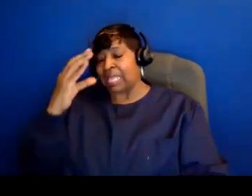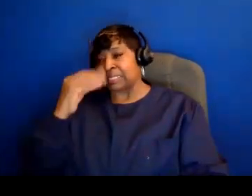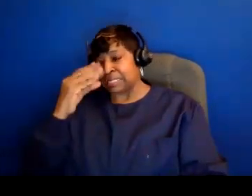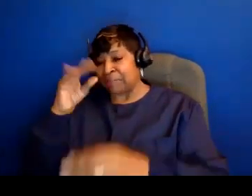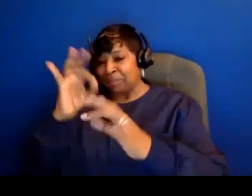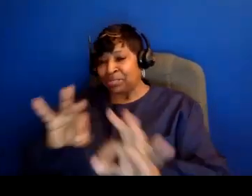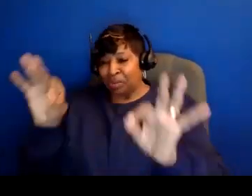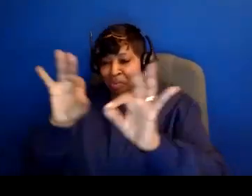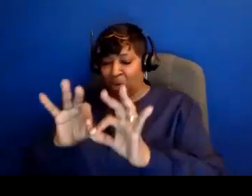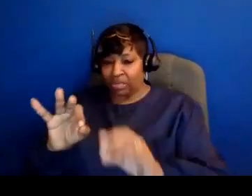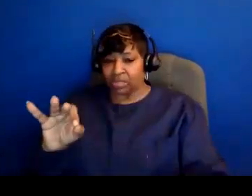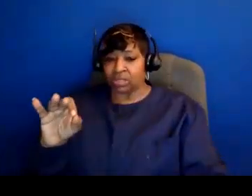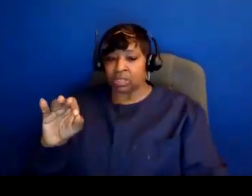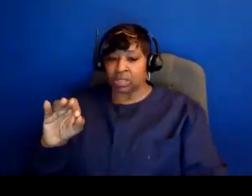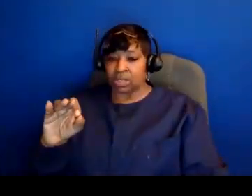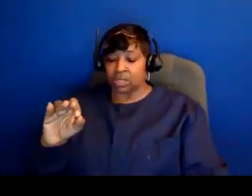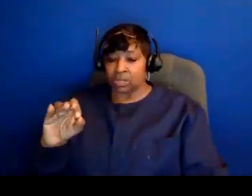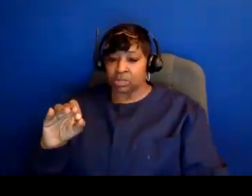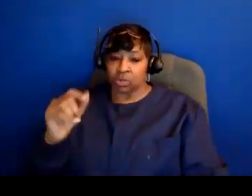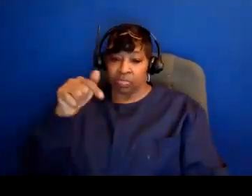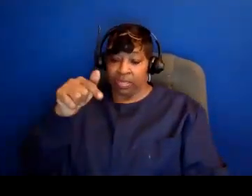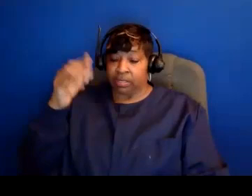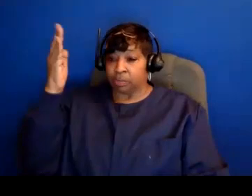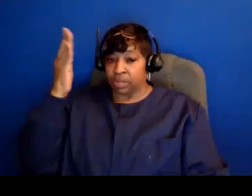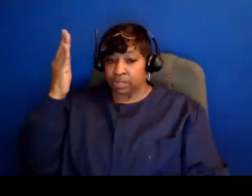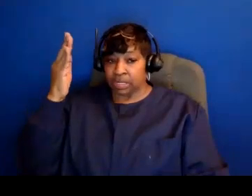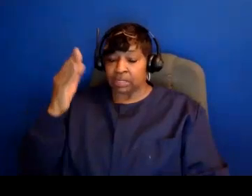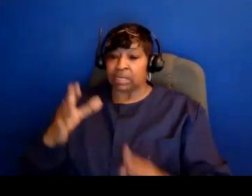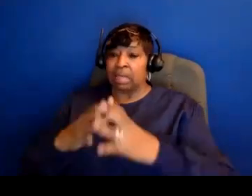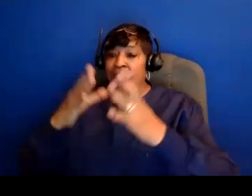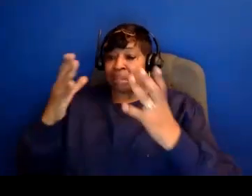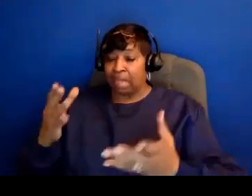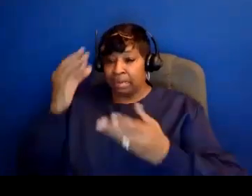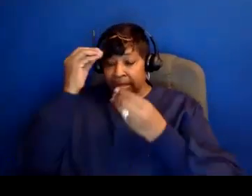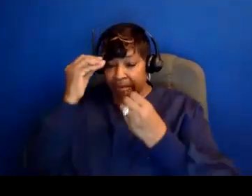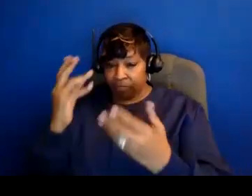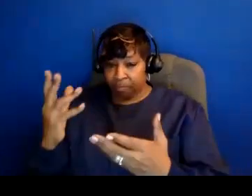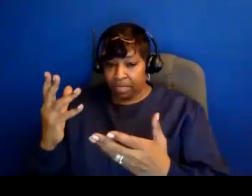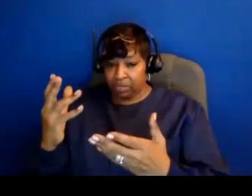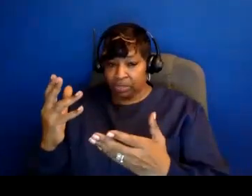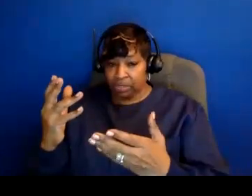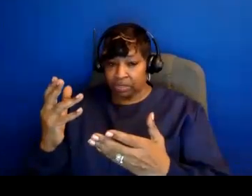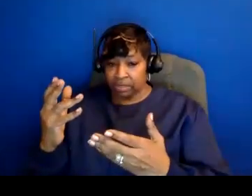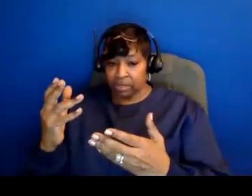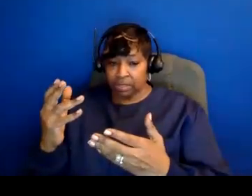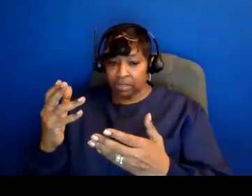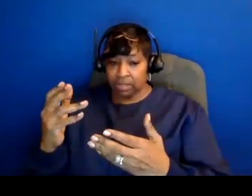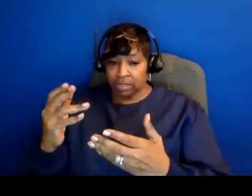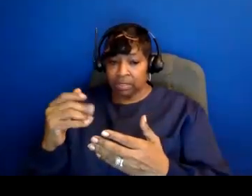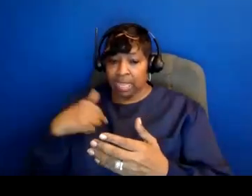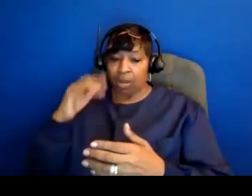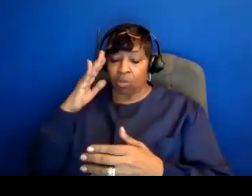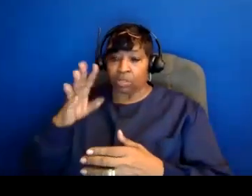lauravanpuymbrouck: but she is on in Seattle, on the West coast, and it's 7 Am. There. So she said.